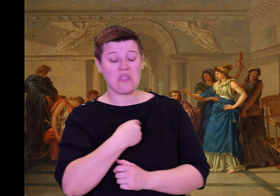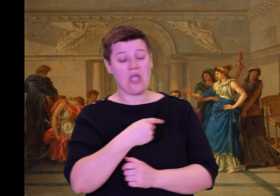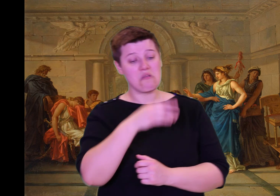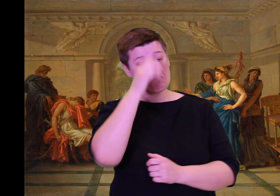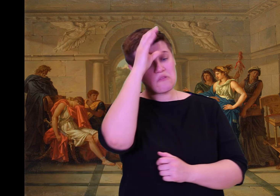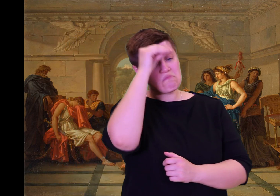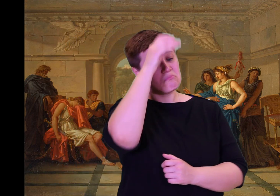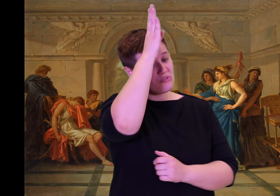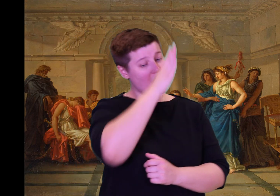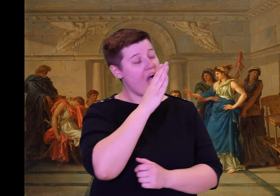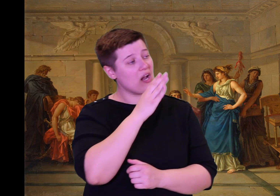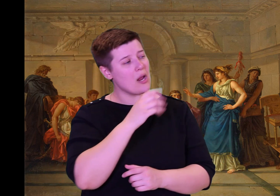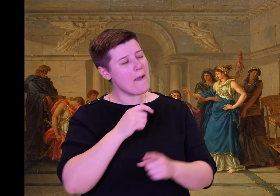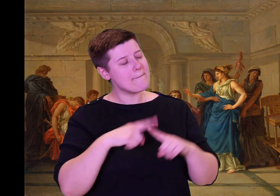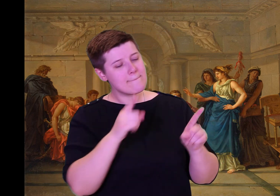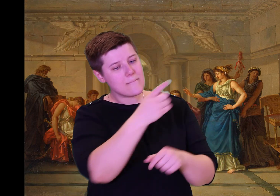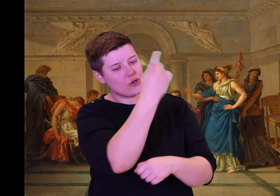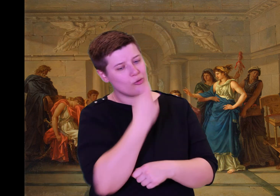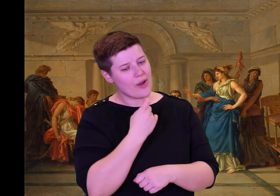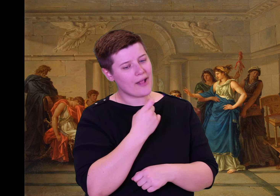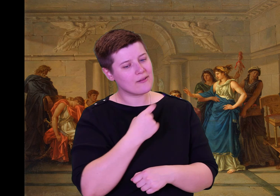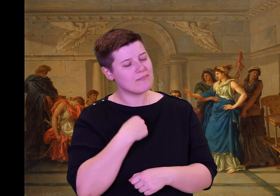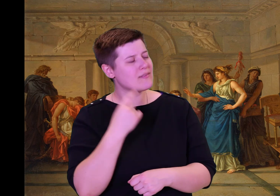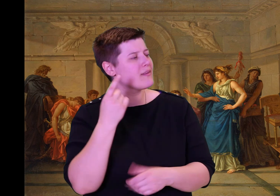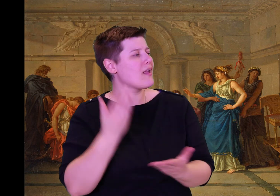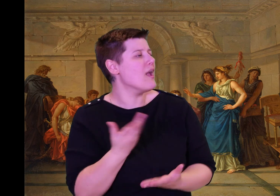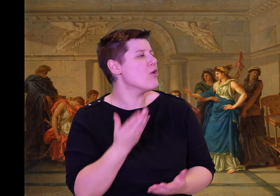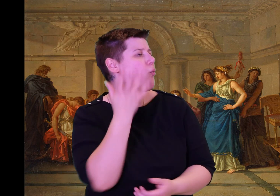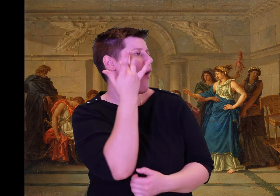sacked it and sailed home.